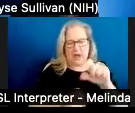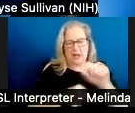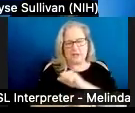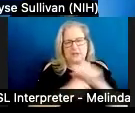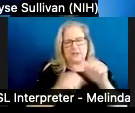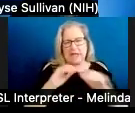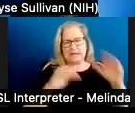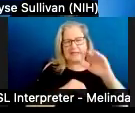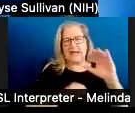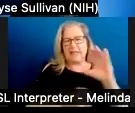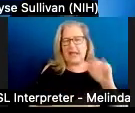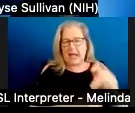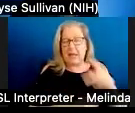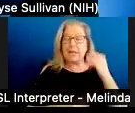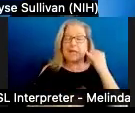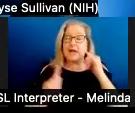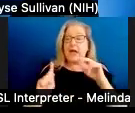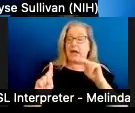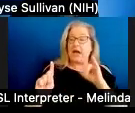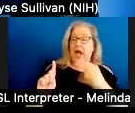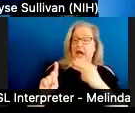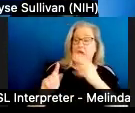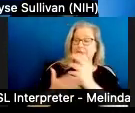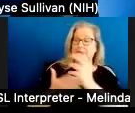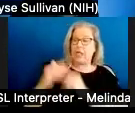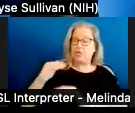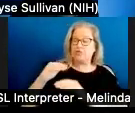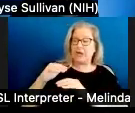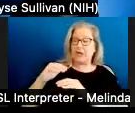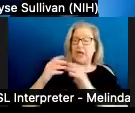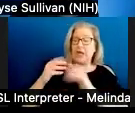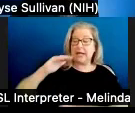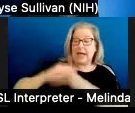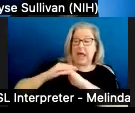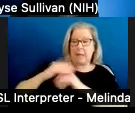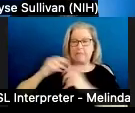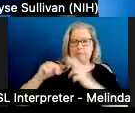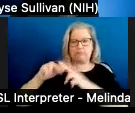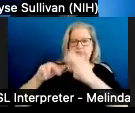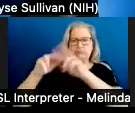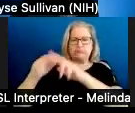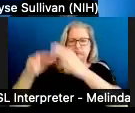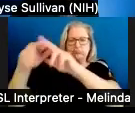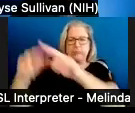because the NIH salary cap goes up almost every year. We cannot provide that increased salary